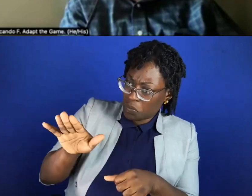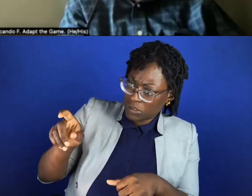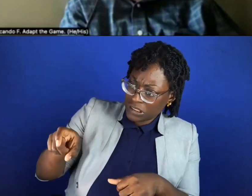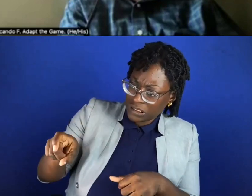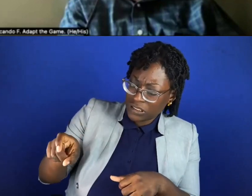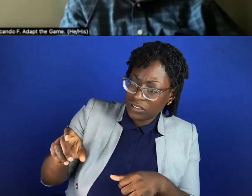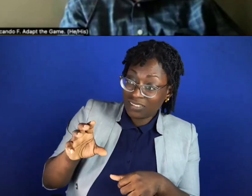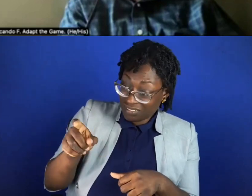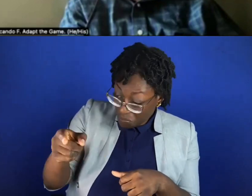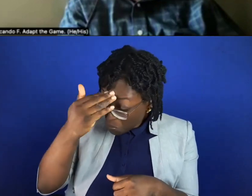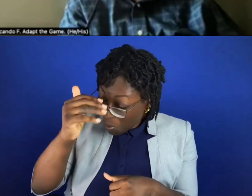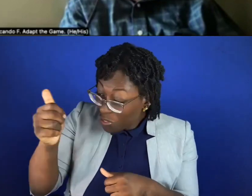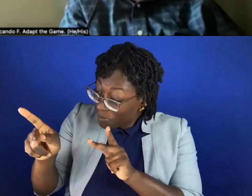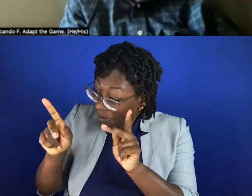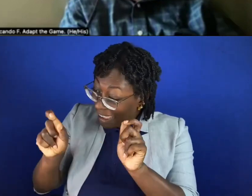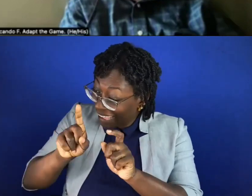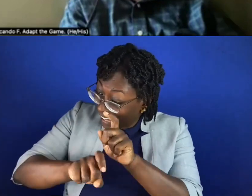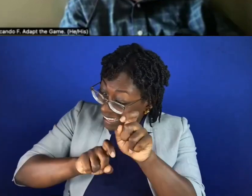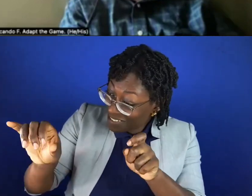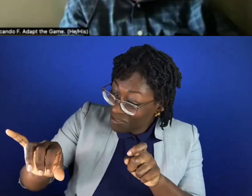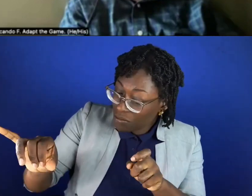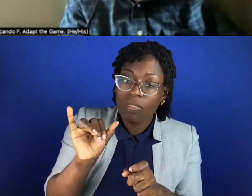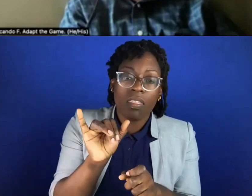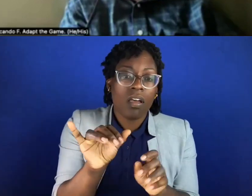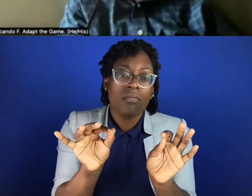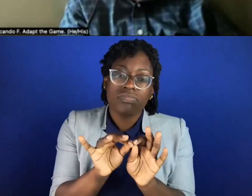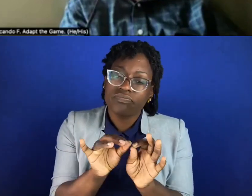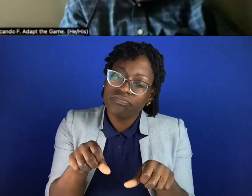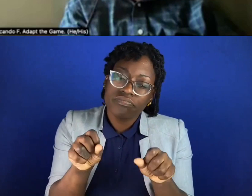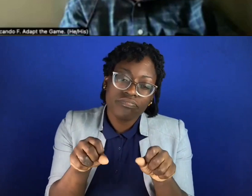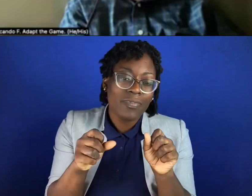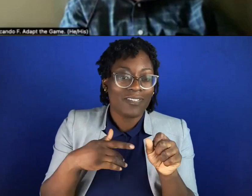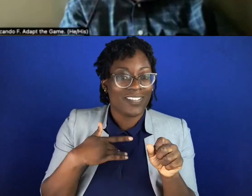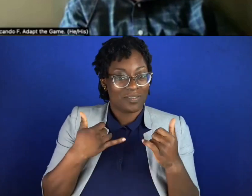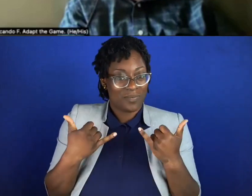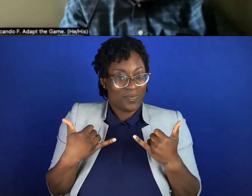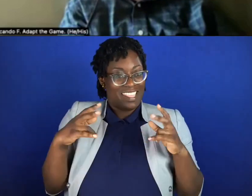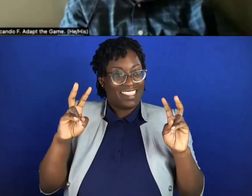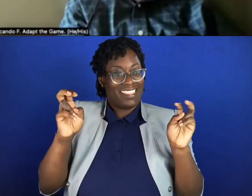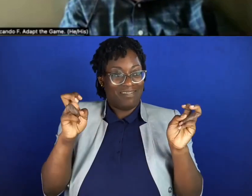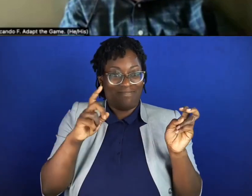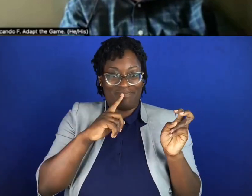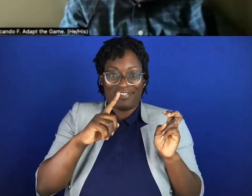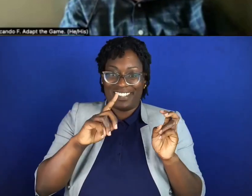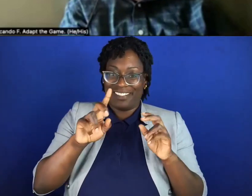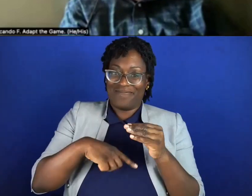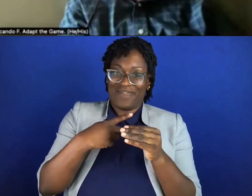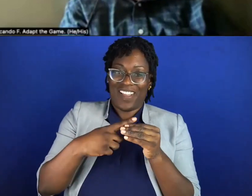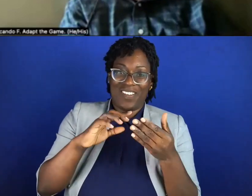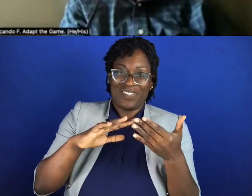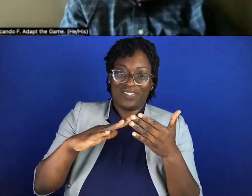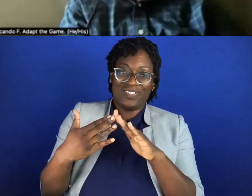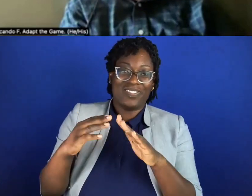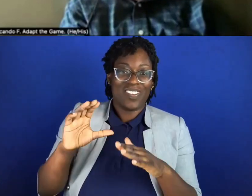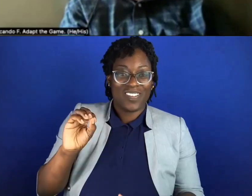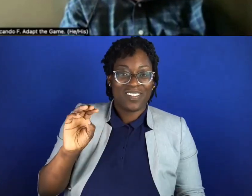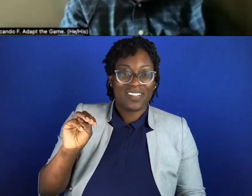Again I almost feel like the theme for today is community and opportunity and looking for